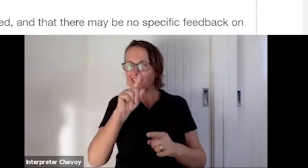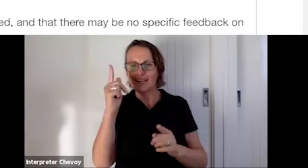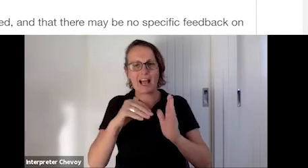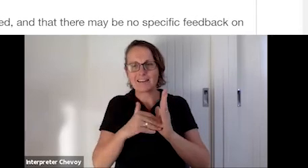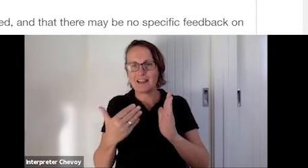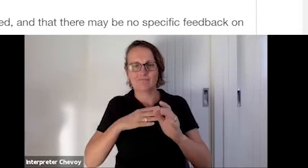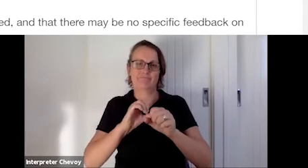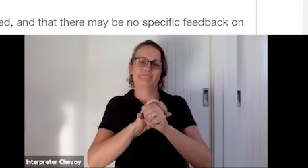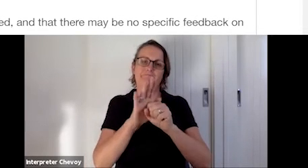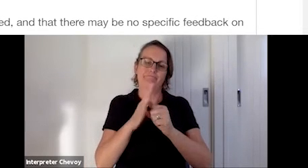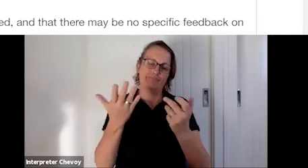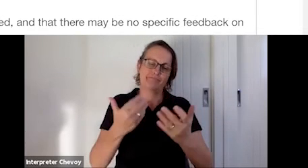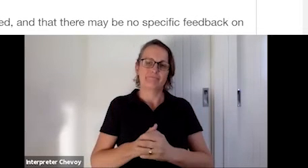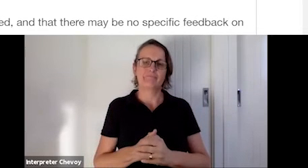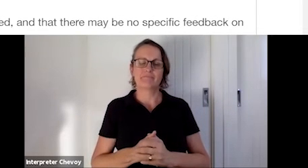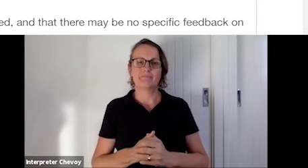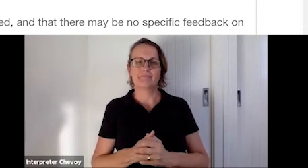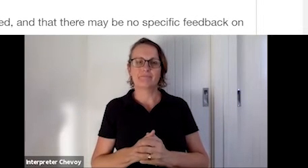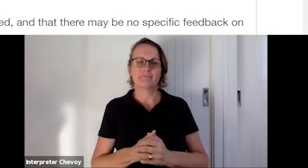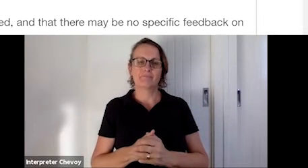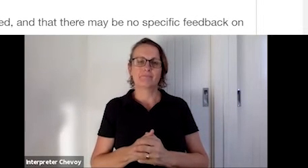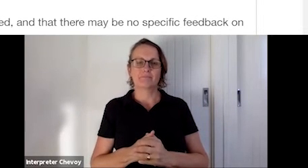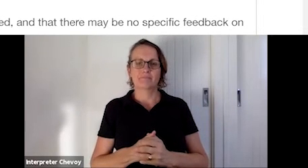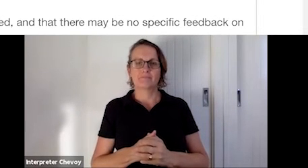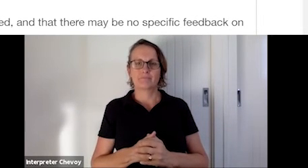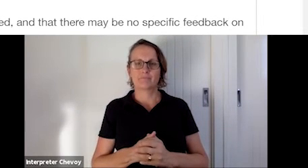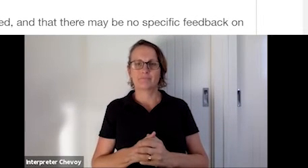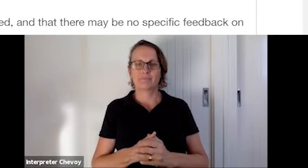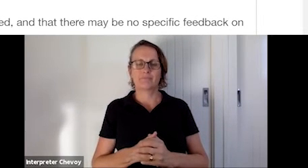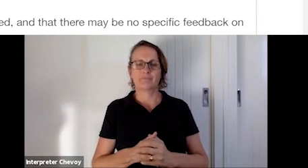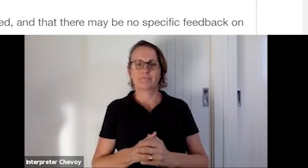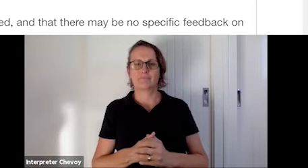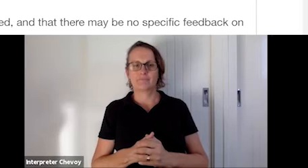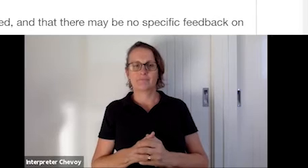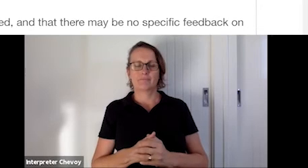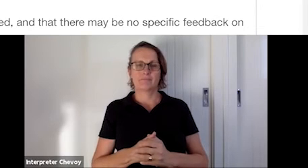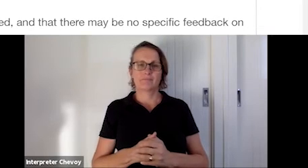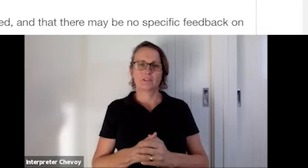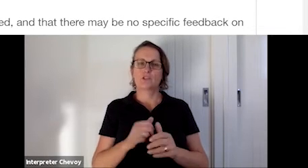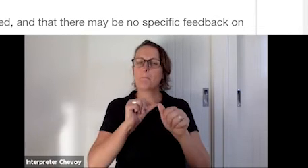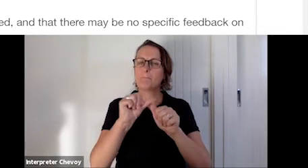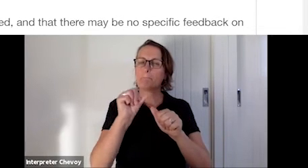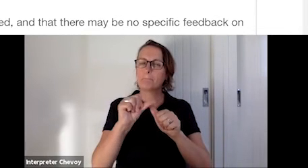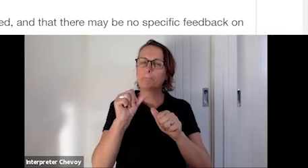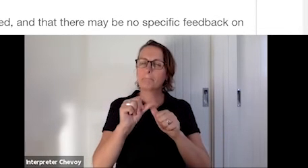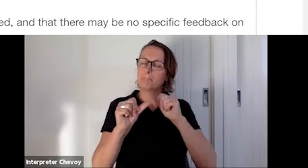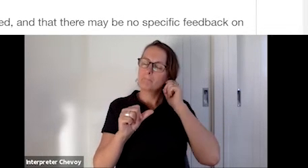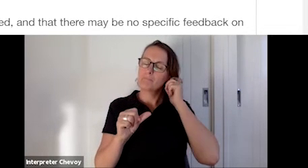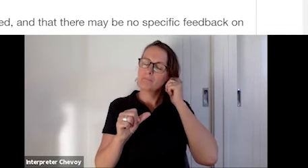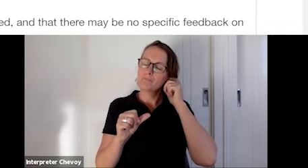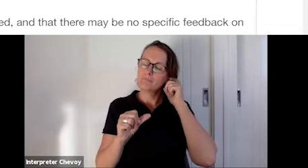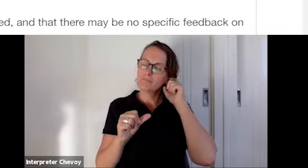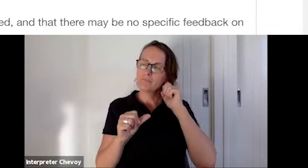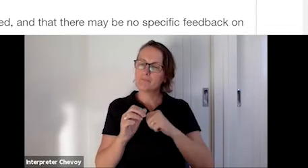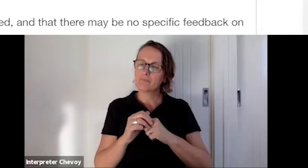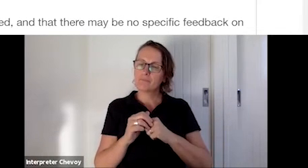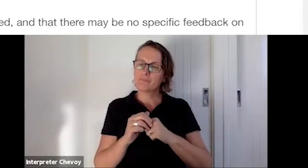19 restrictions and border closures, etcetera, etcetera, they're primarily being done via Teams.